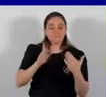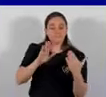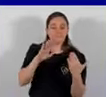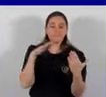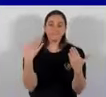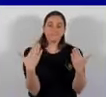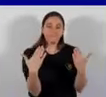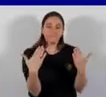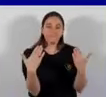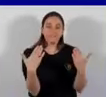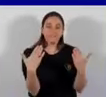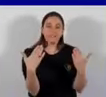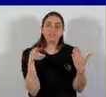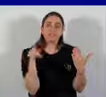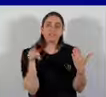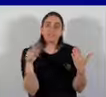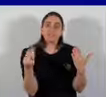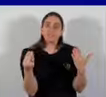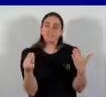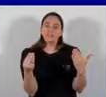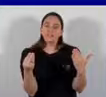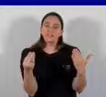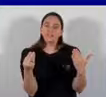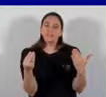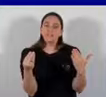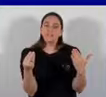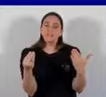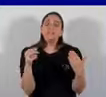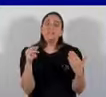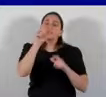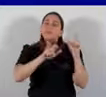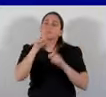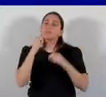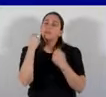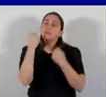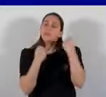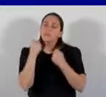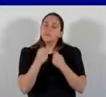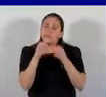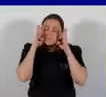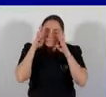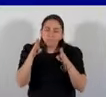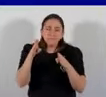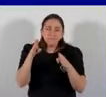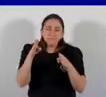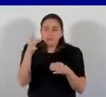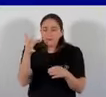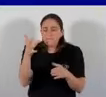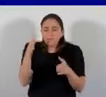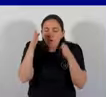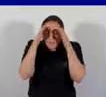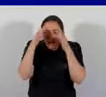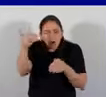I mean they don't try to force the reality to the model Now the counterpoint of this is that